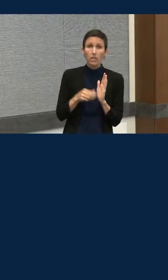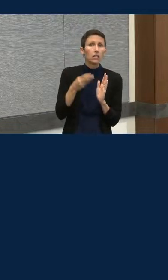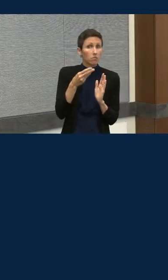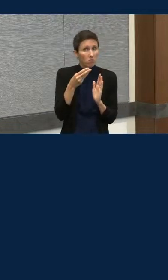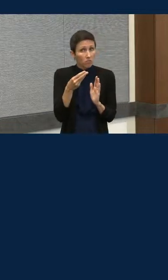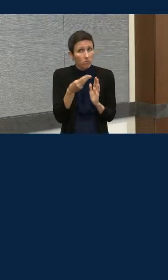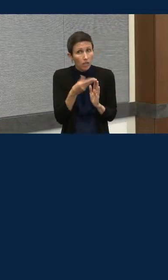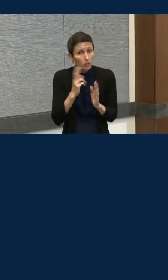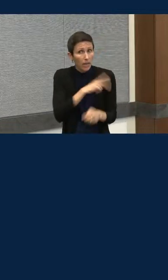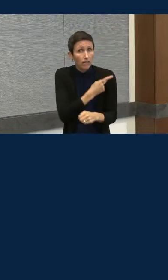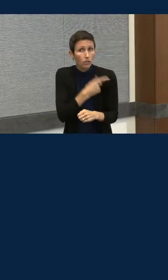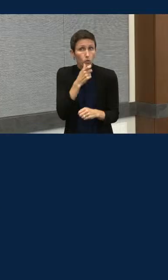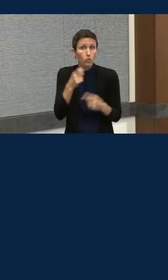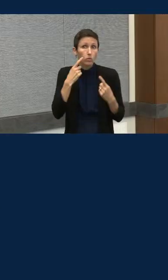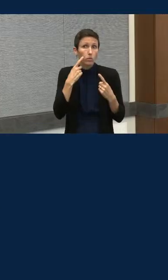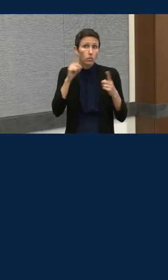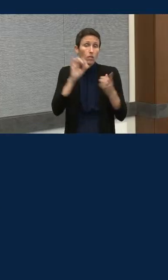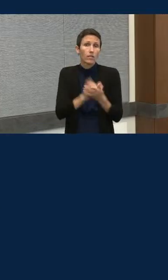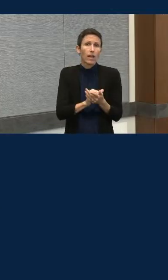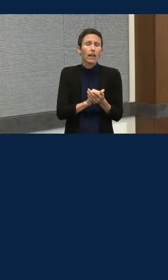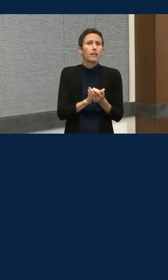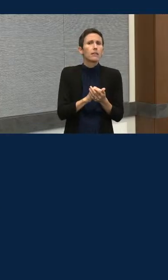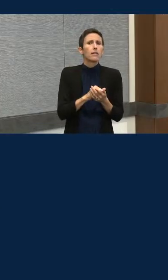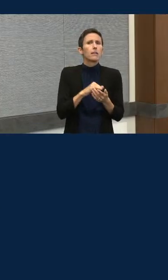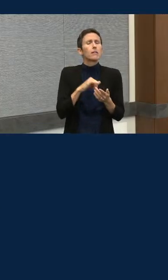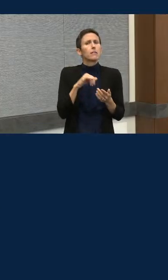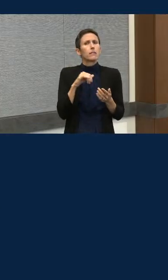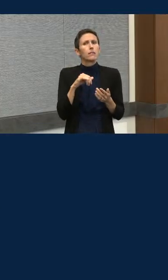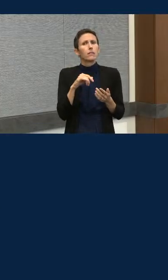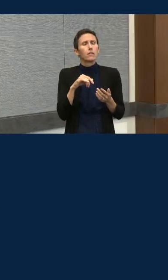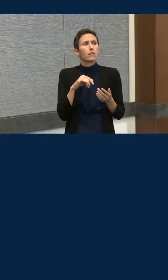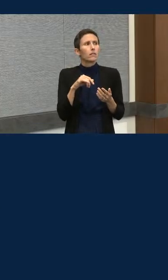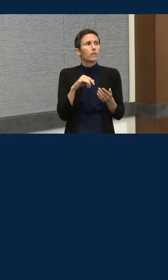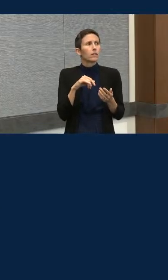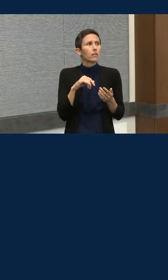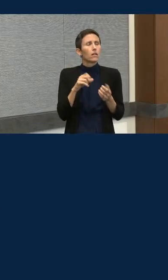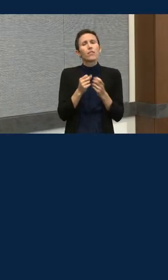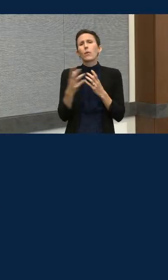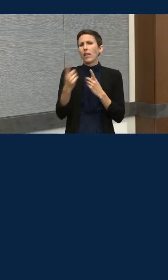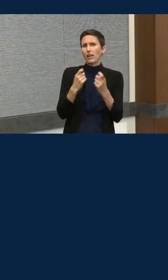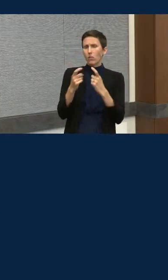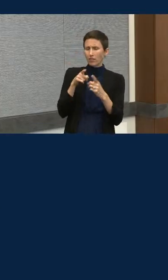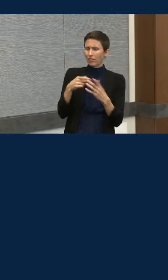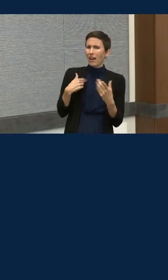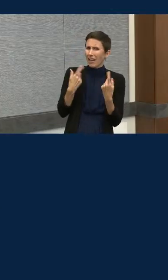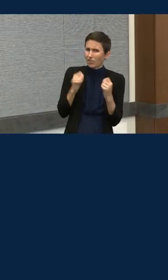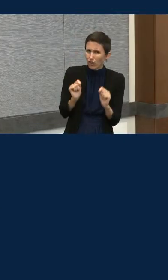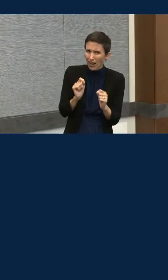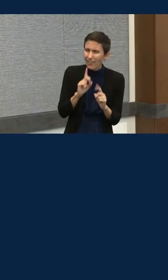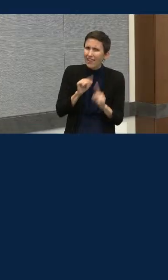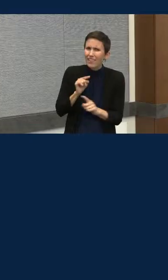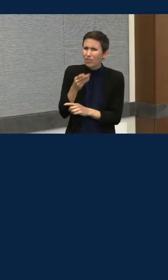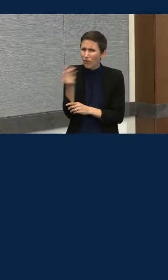accomplishes that and a lot of study but not understood why is the case. A lot of questions and I tried to address a few of